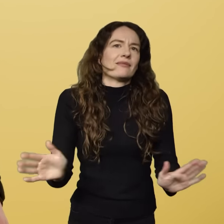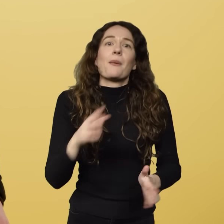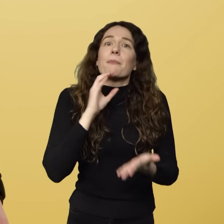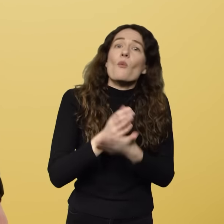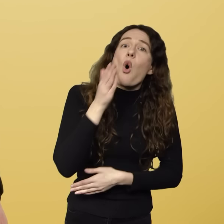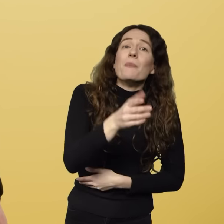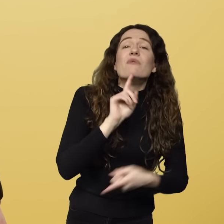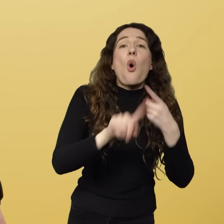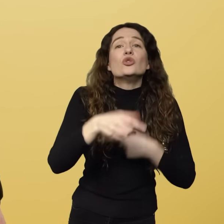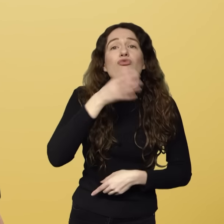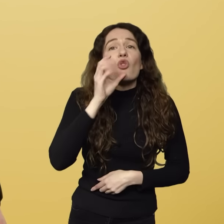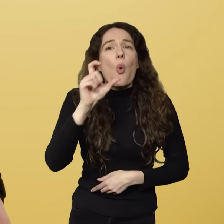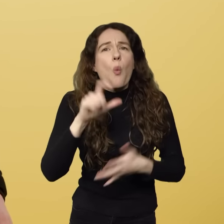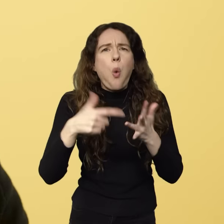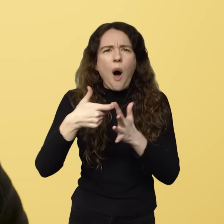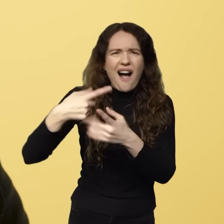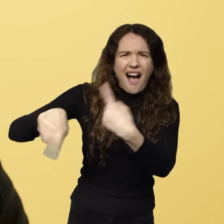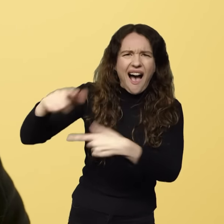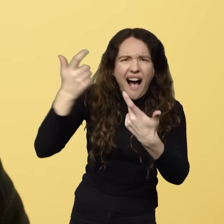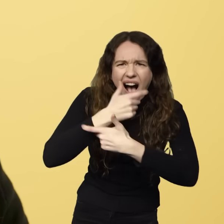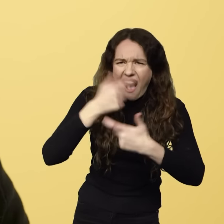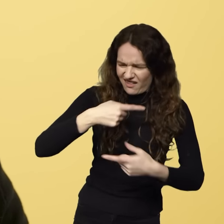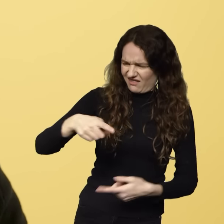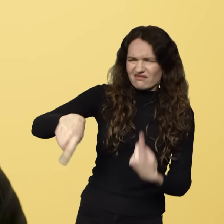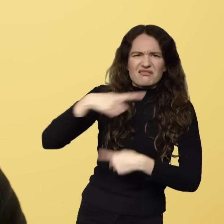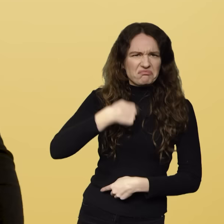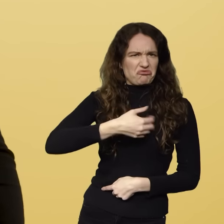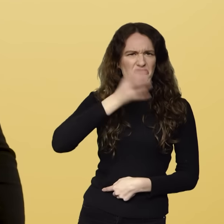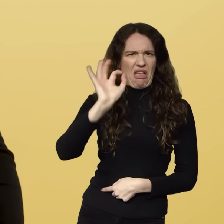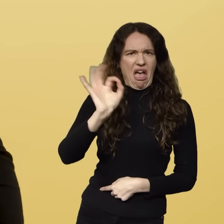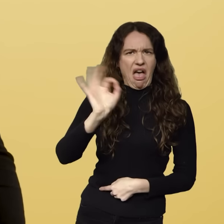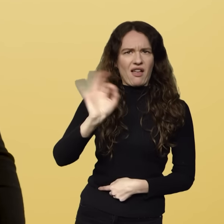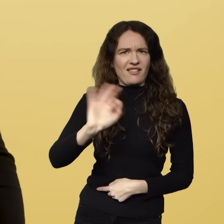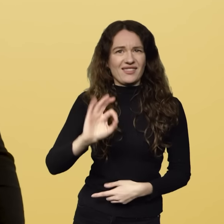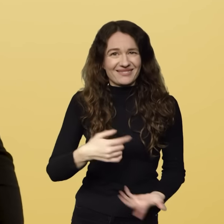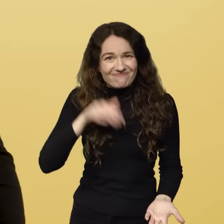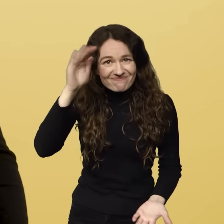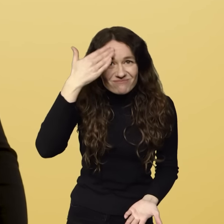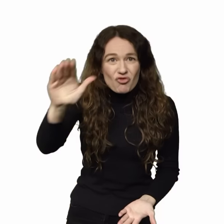They go: ‘Oh!’ ‘OK, yeah, yeah, no worries mate.’ I still socialise. I don't use it to stop because I don't drink doesn't mean I can’t go and see my mates.